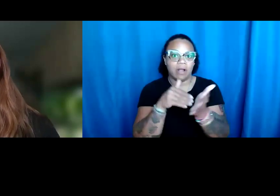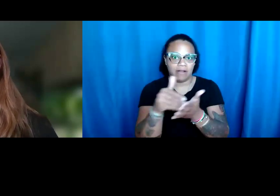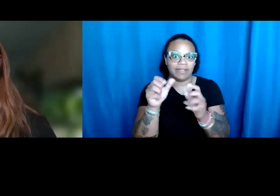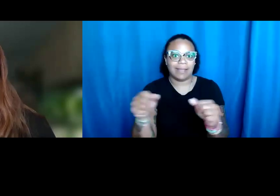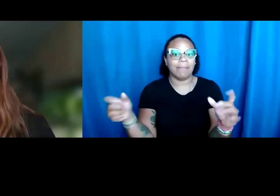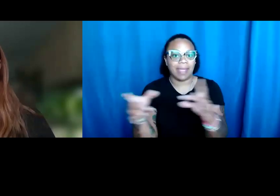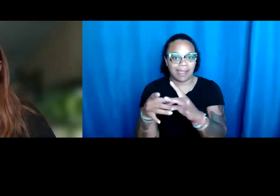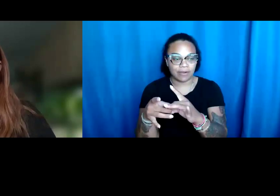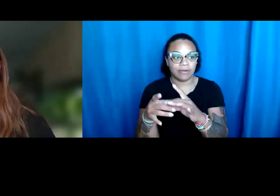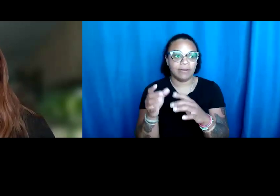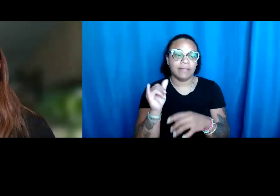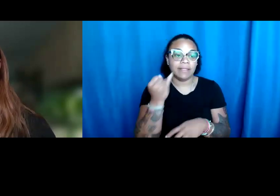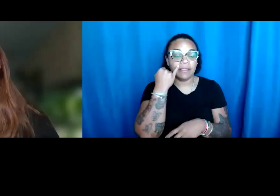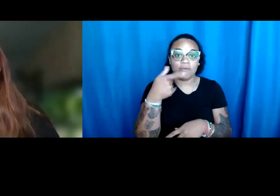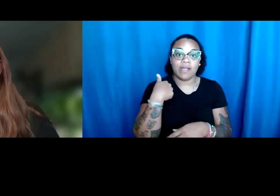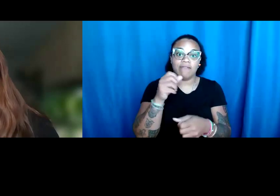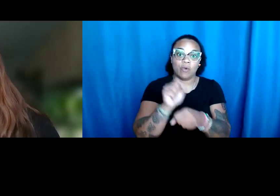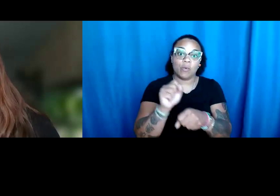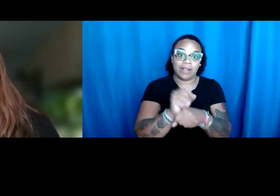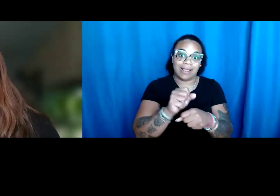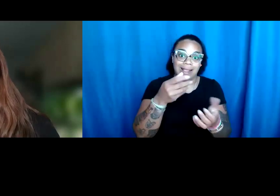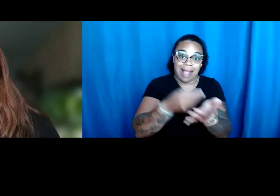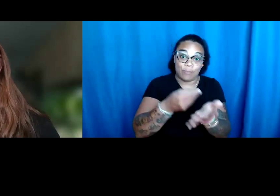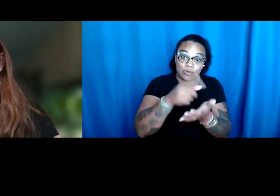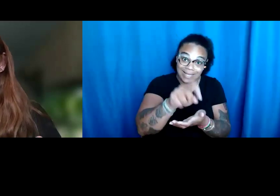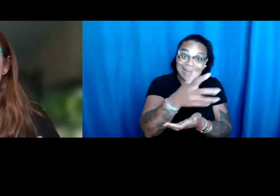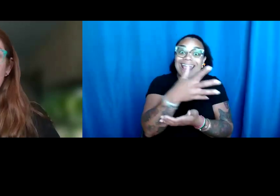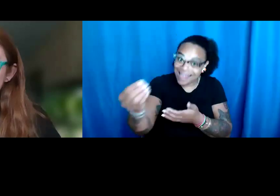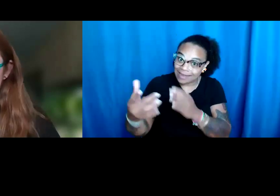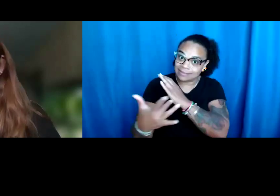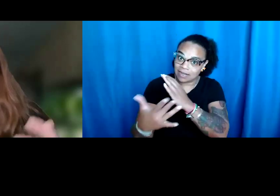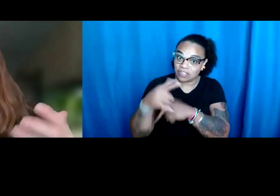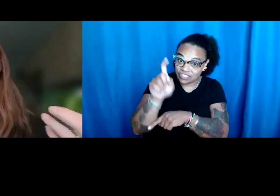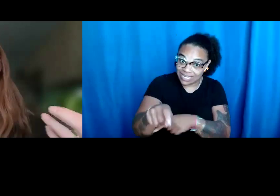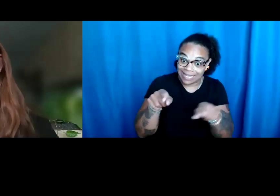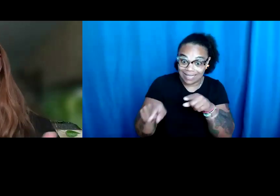you have a working capital need and a technology need we can put our growth capital and our